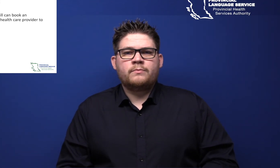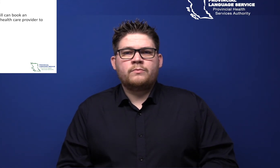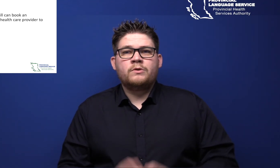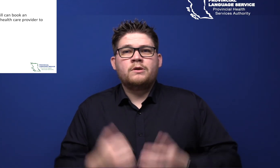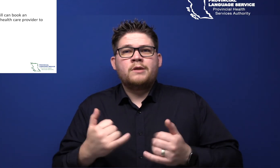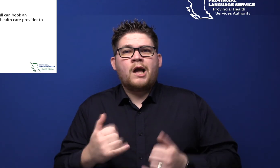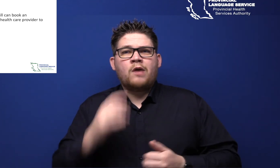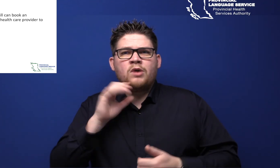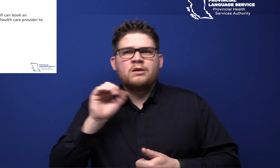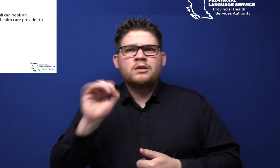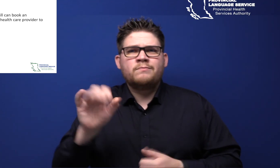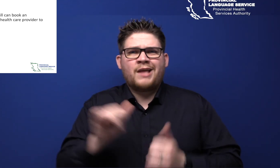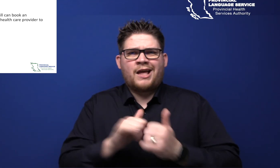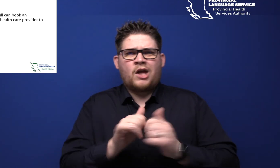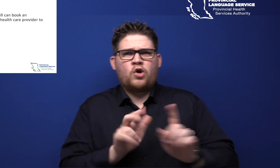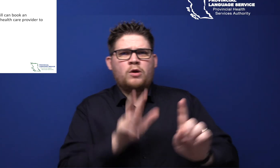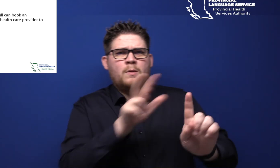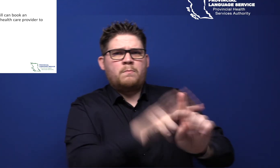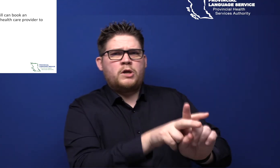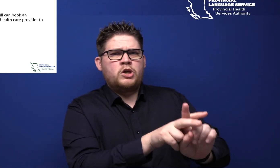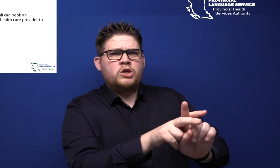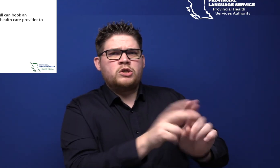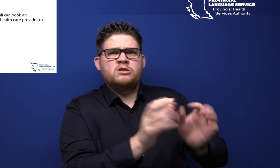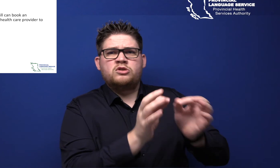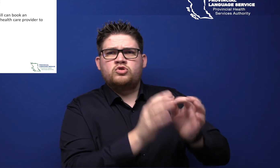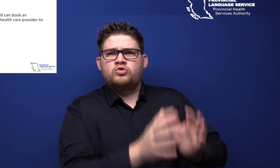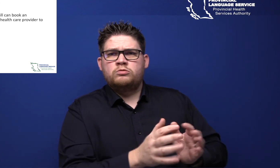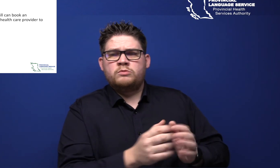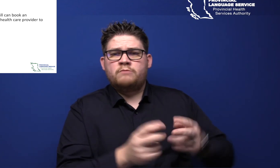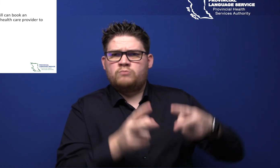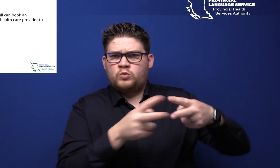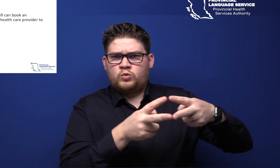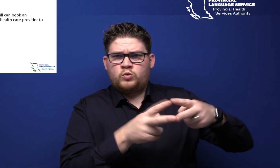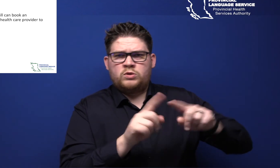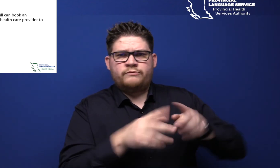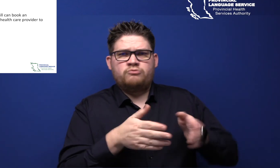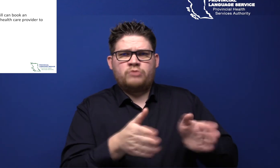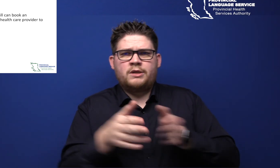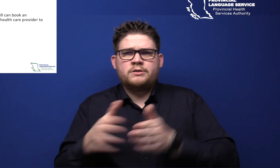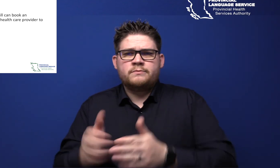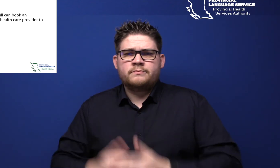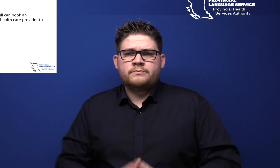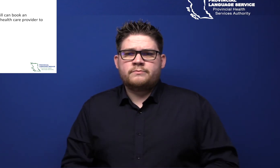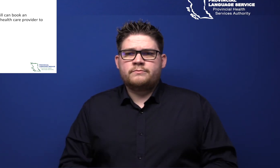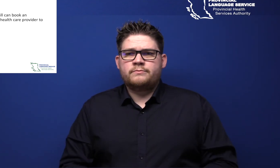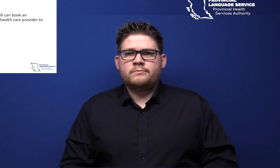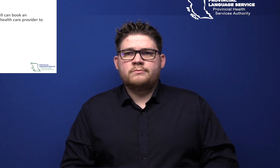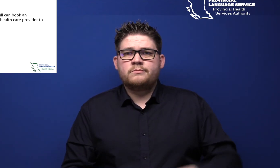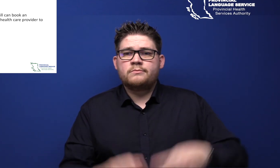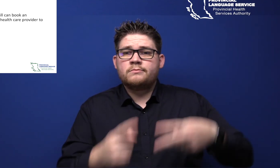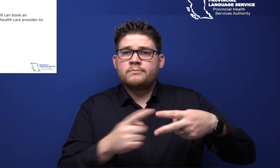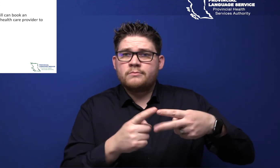NOW, WE'LL TALK ABOUT BOOKING INTERPRETERS. THERE ARE TWO DIFFERENT WAYS THAT THAT CAN BE DONE.